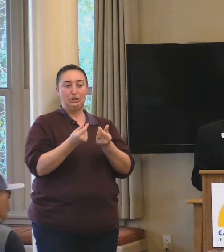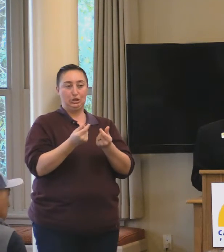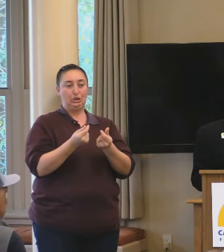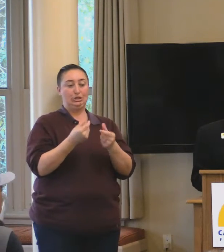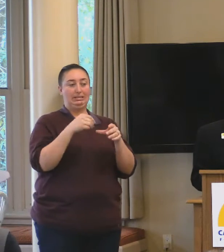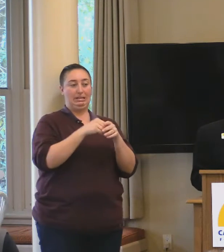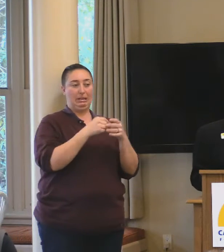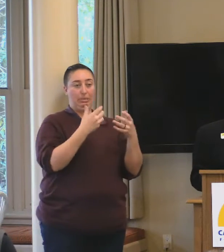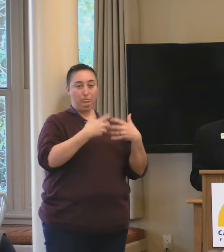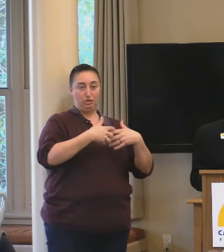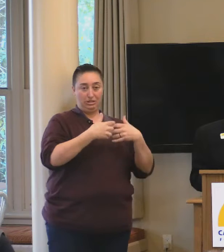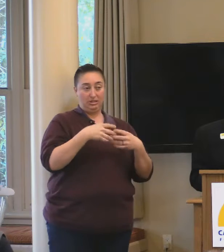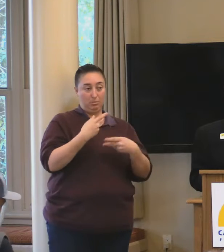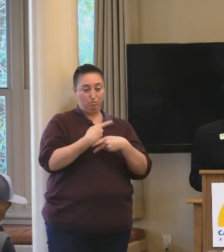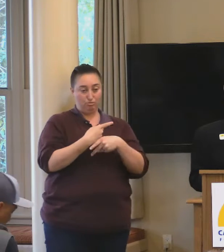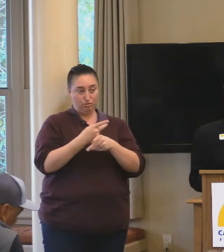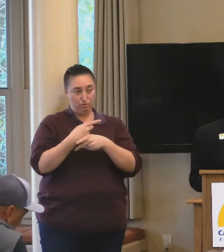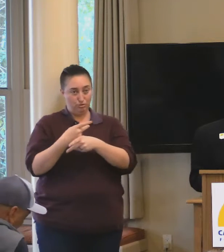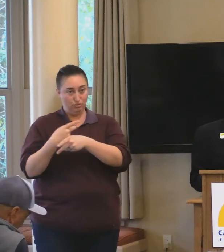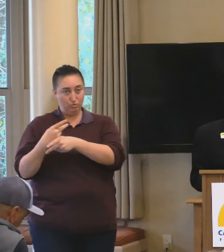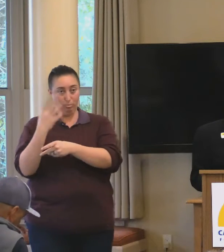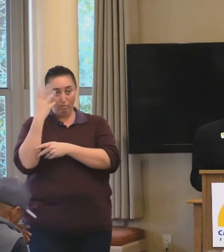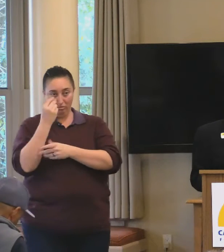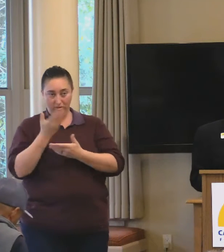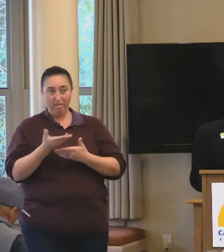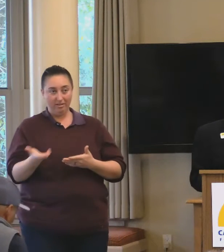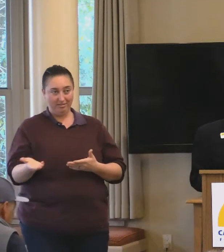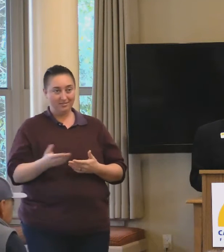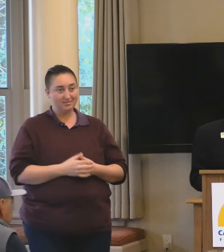When you put money, time, commitment, love, and other raw materials in the machine, it produces beautiful things.